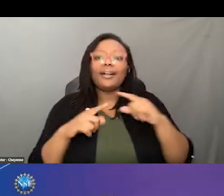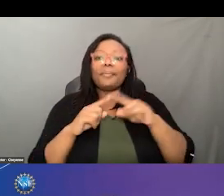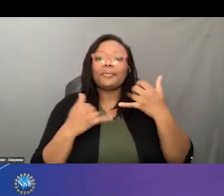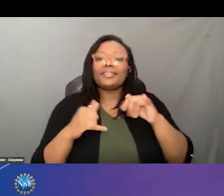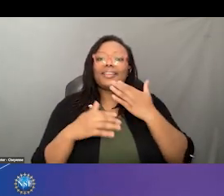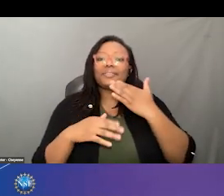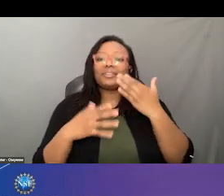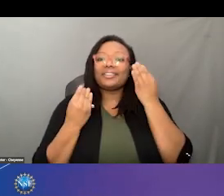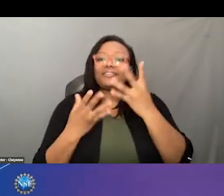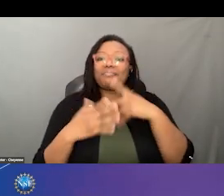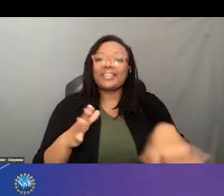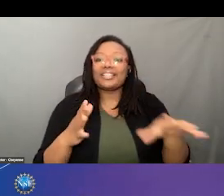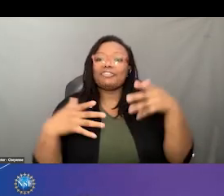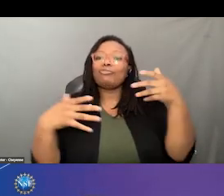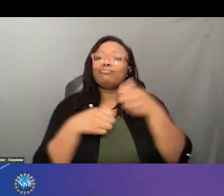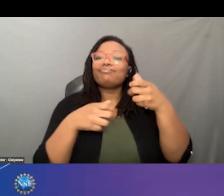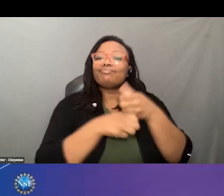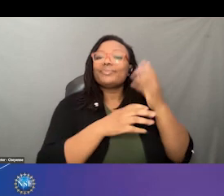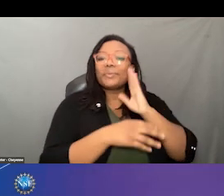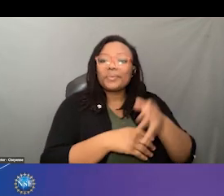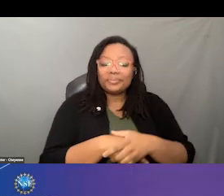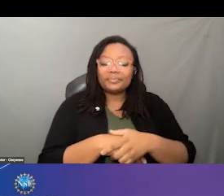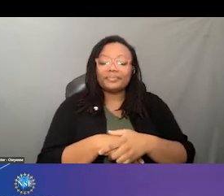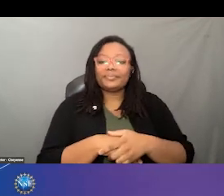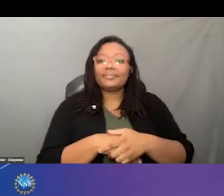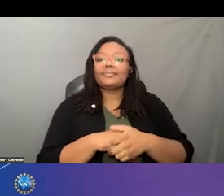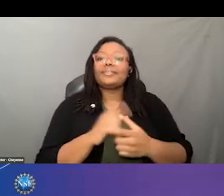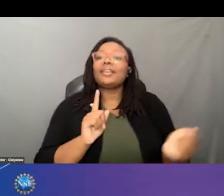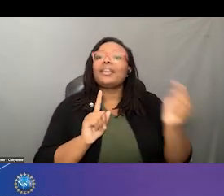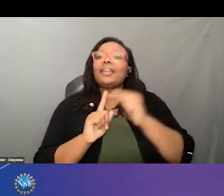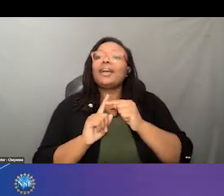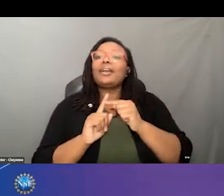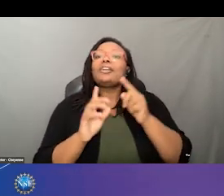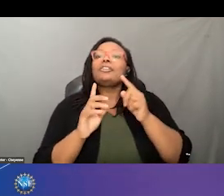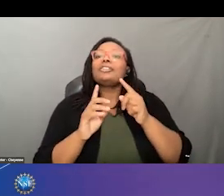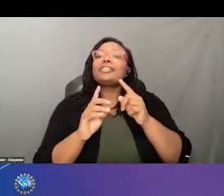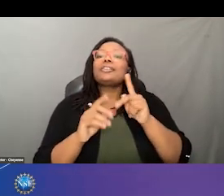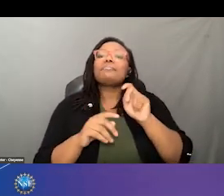But we still have some good information to recap for you. So I want to go over some keys to success.